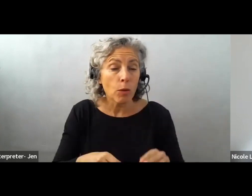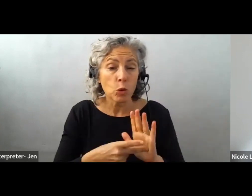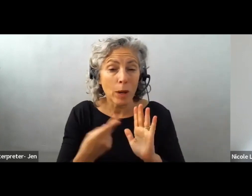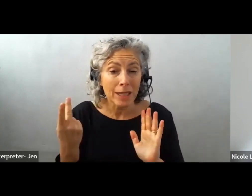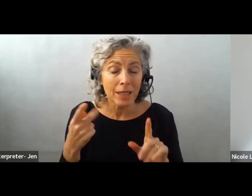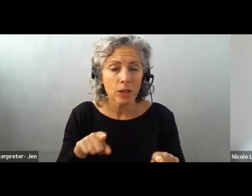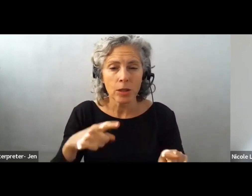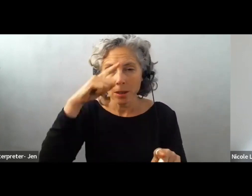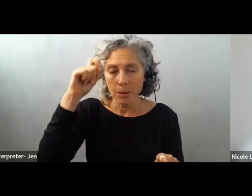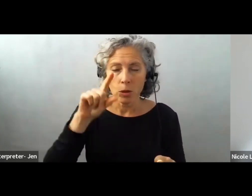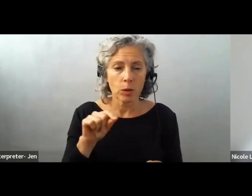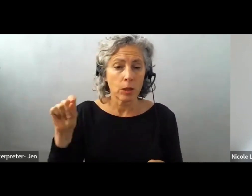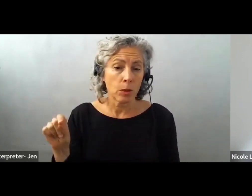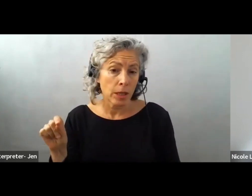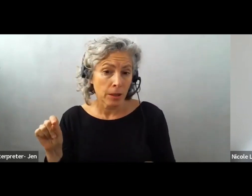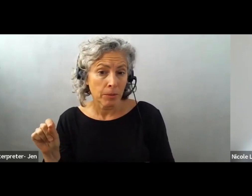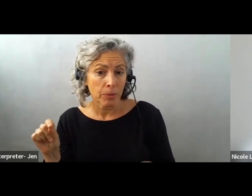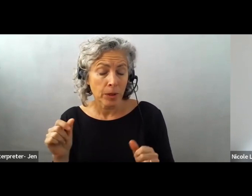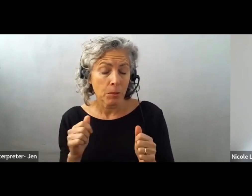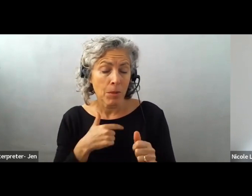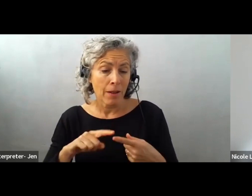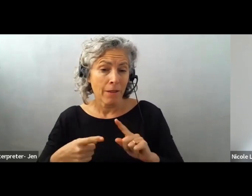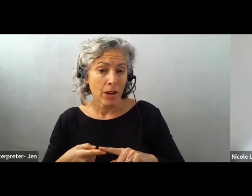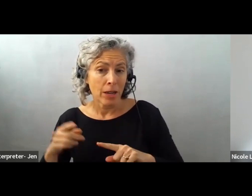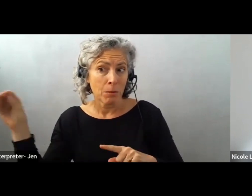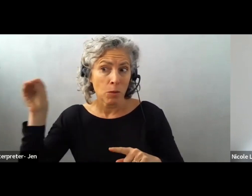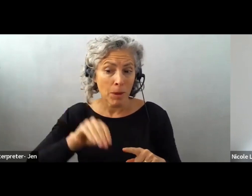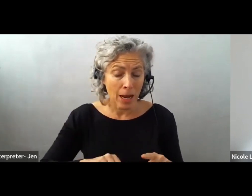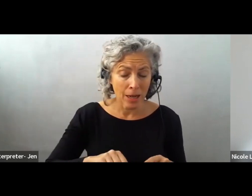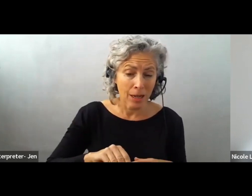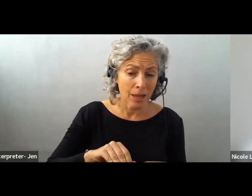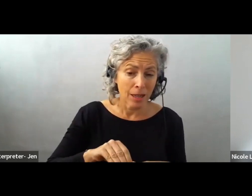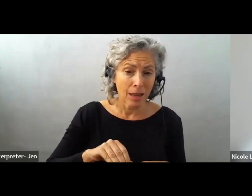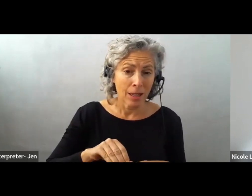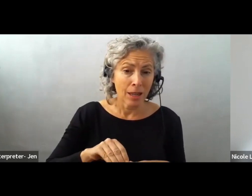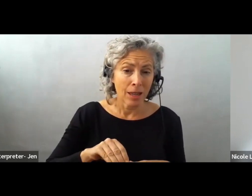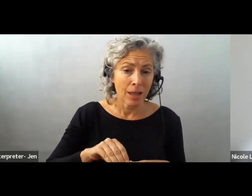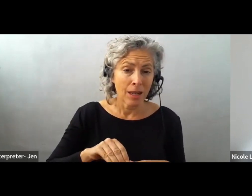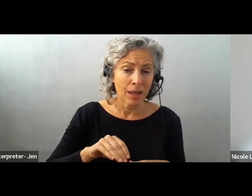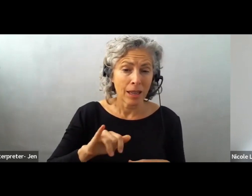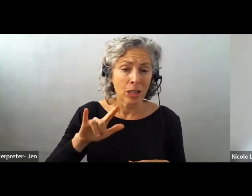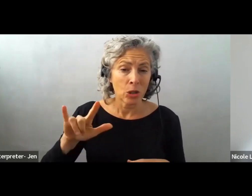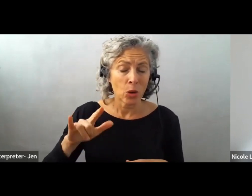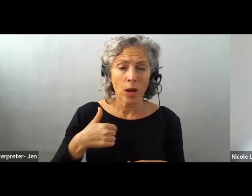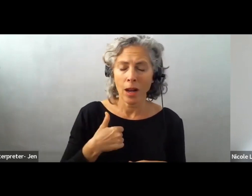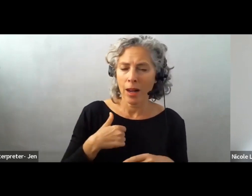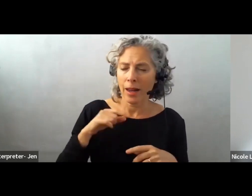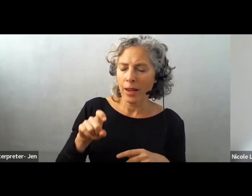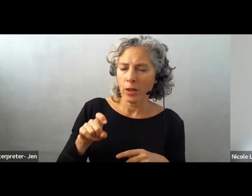summer trade fun training when my friend moved back to Dallas moved back to Illinois, I ended up having to I ended up moving